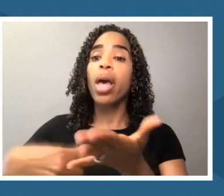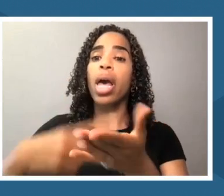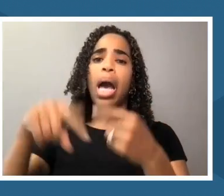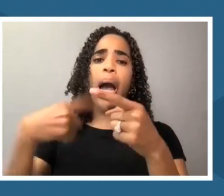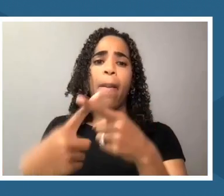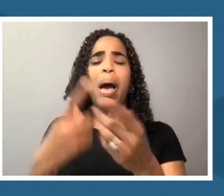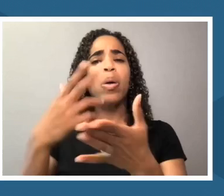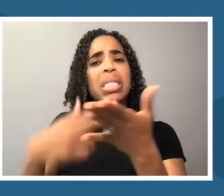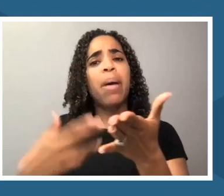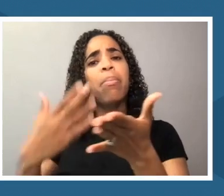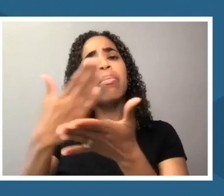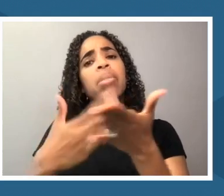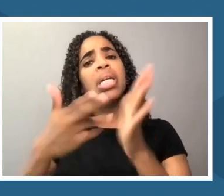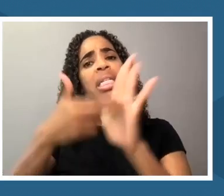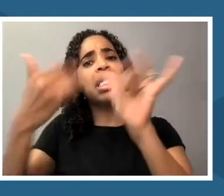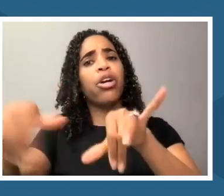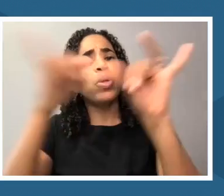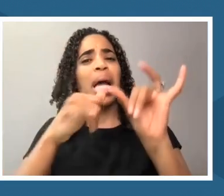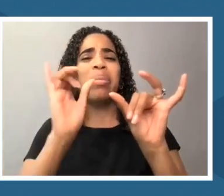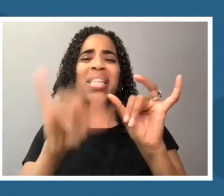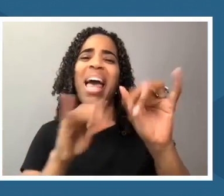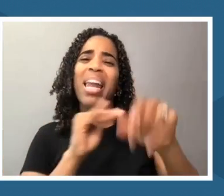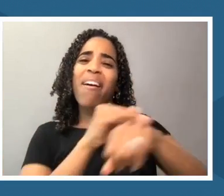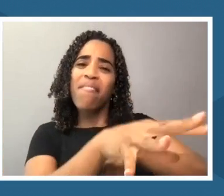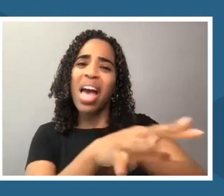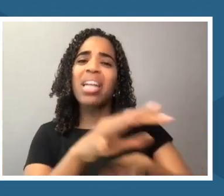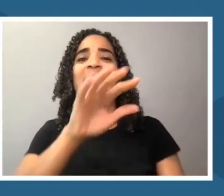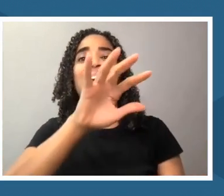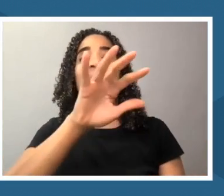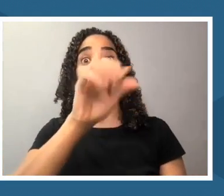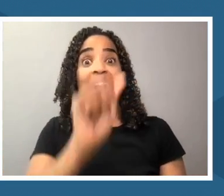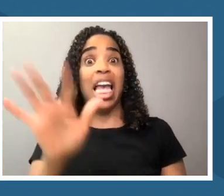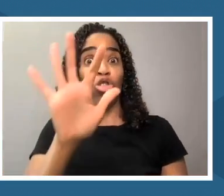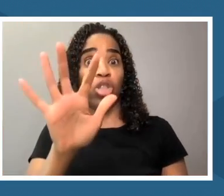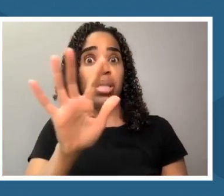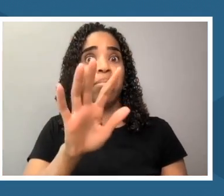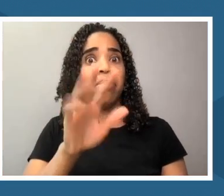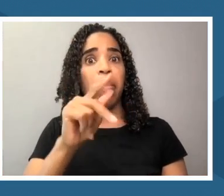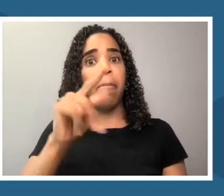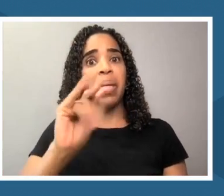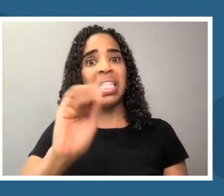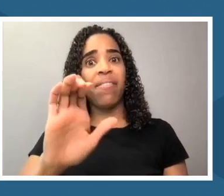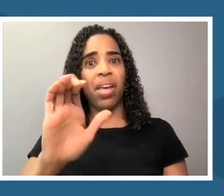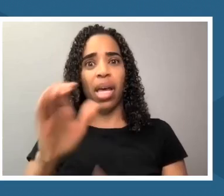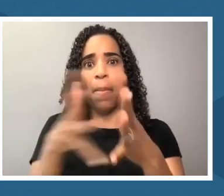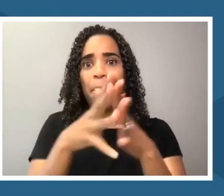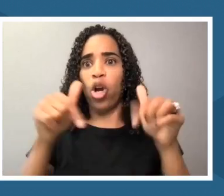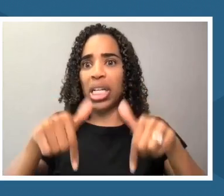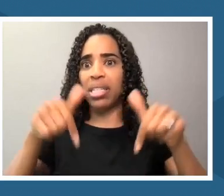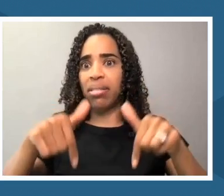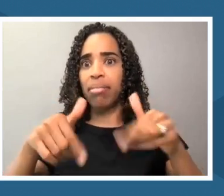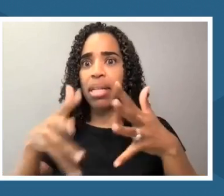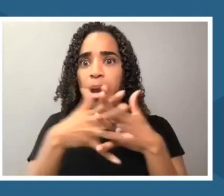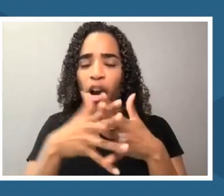affecting asian pacific americans in the united states how different asian pacific american communities are